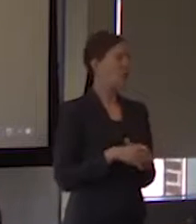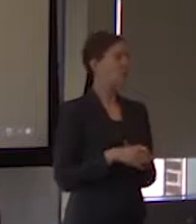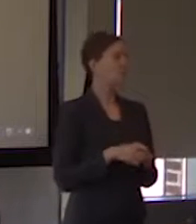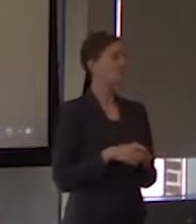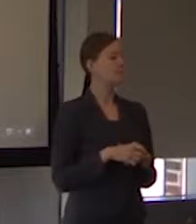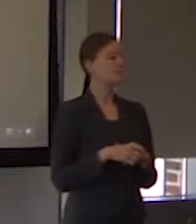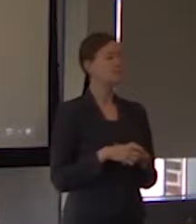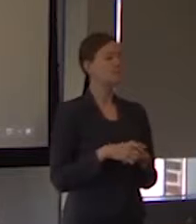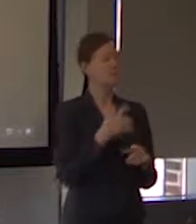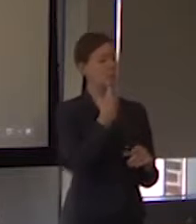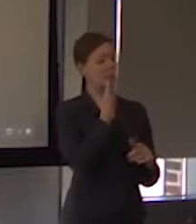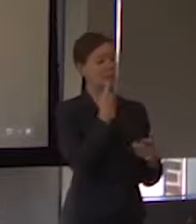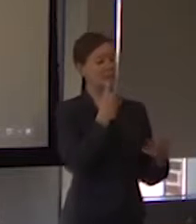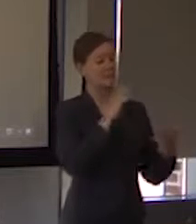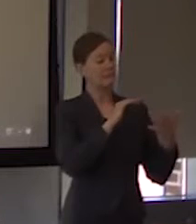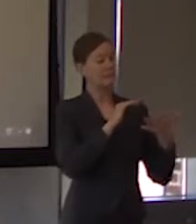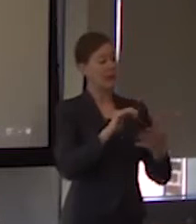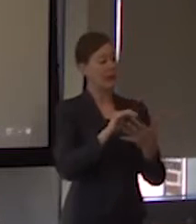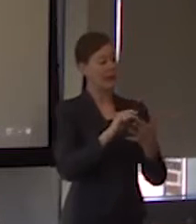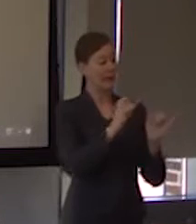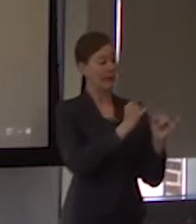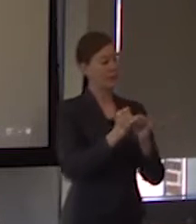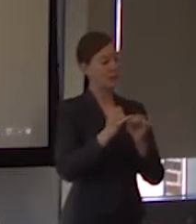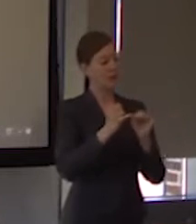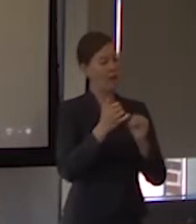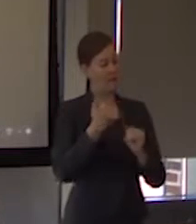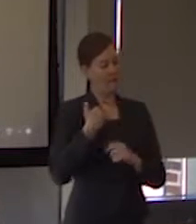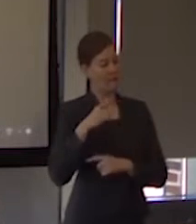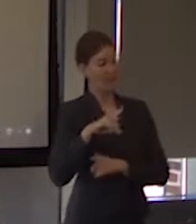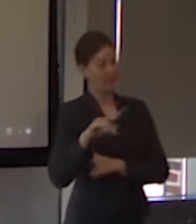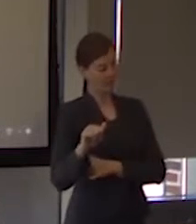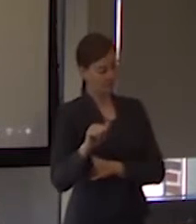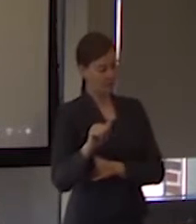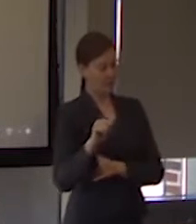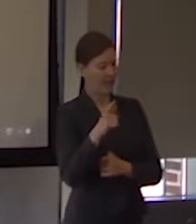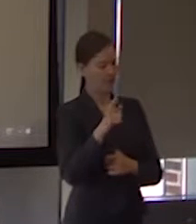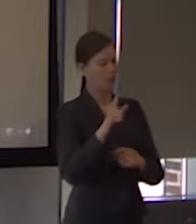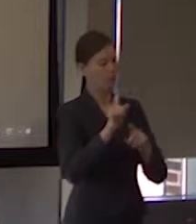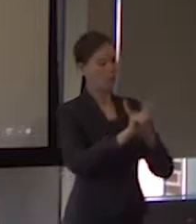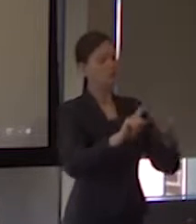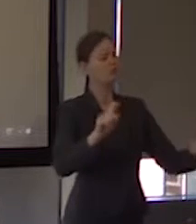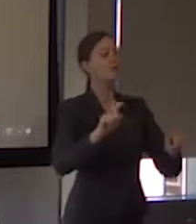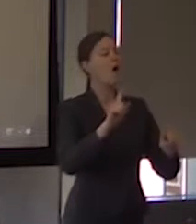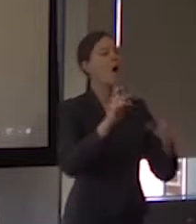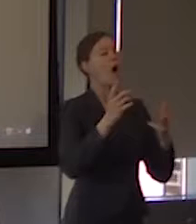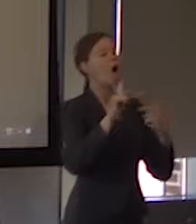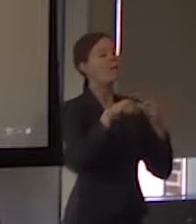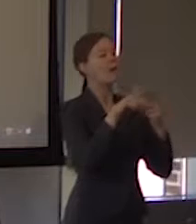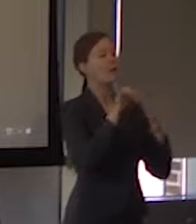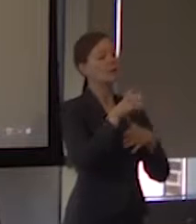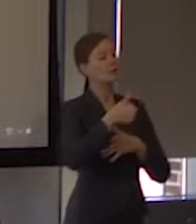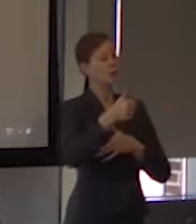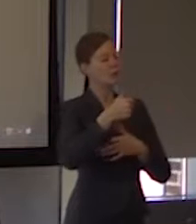in a recent study individuals with disabilities were surveyed about their transportation needs and a third of the respondents